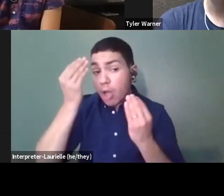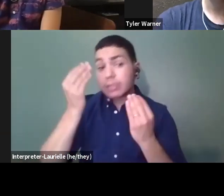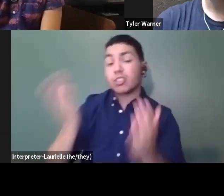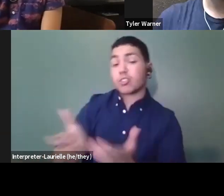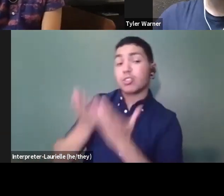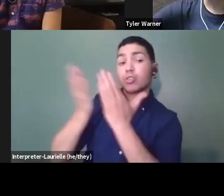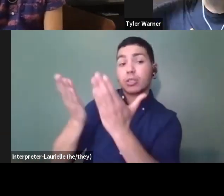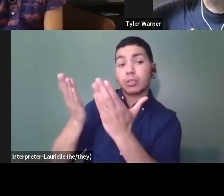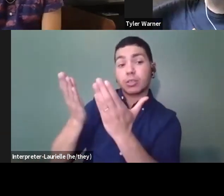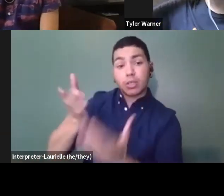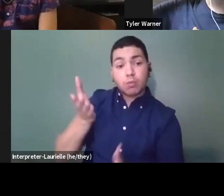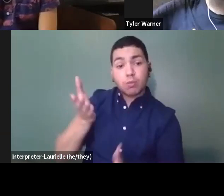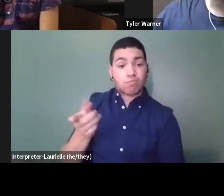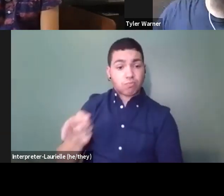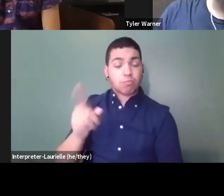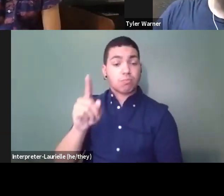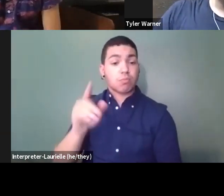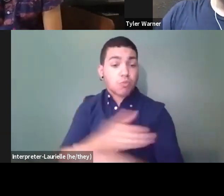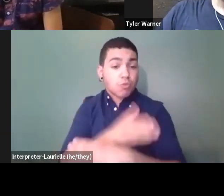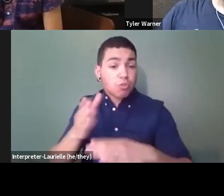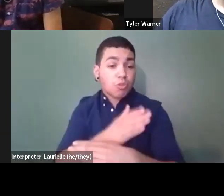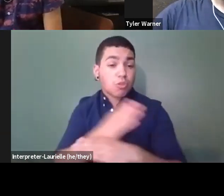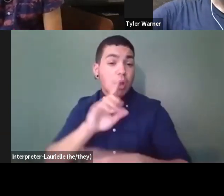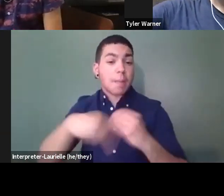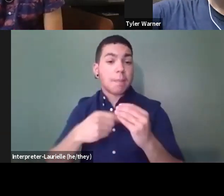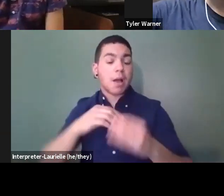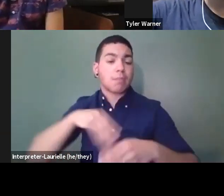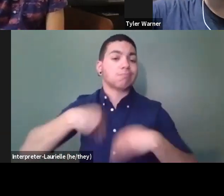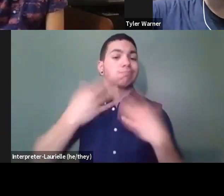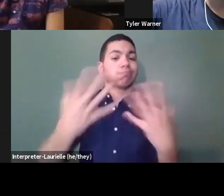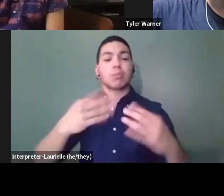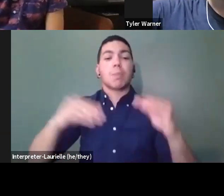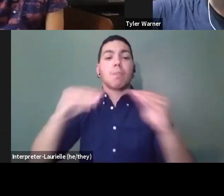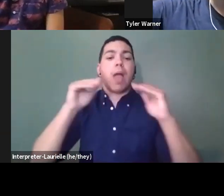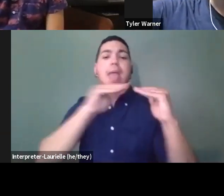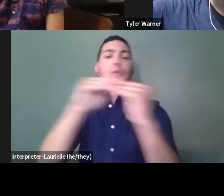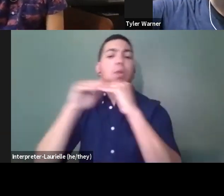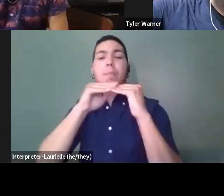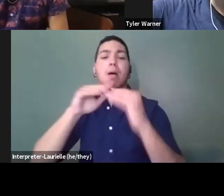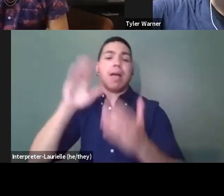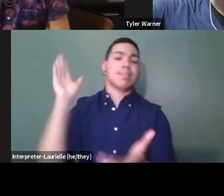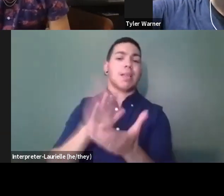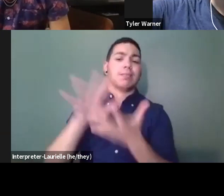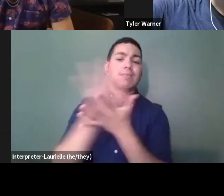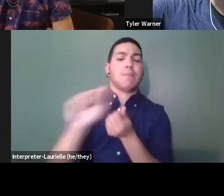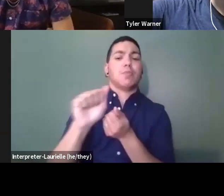All right. I think that that is all of the questions we're going to have time for today.